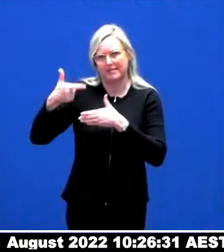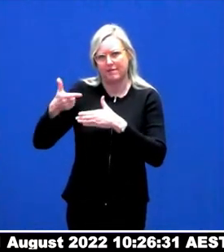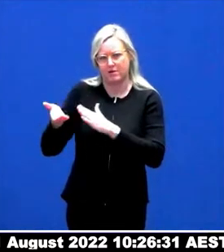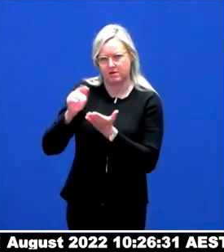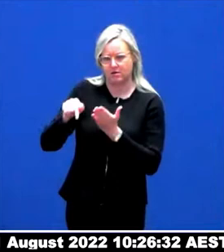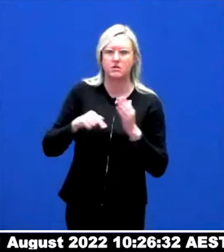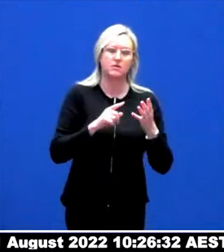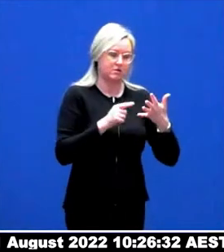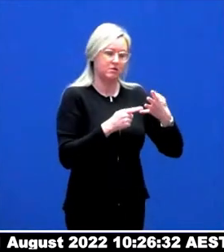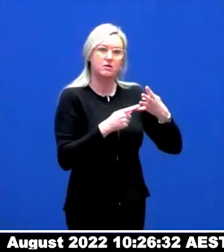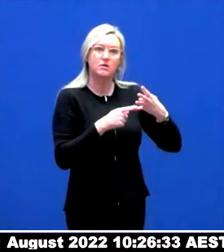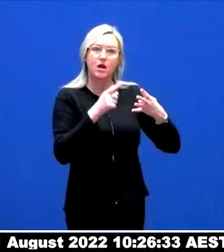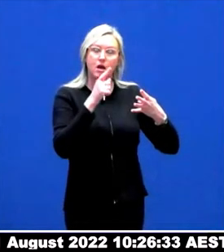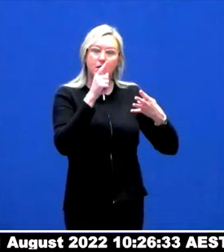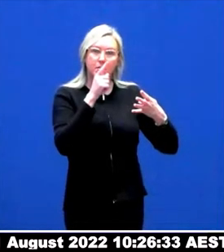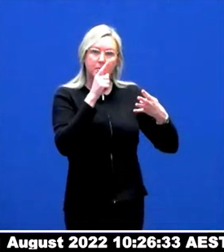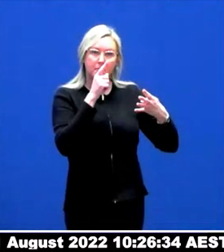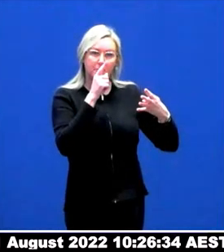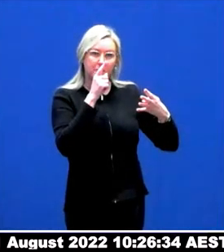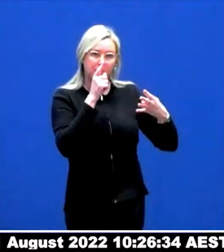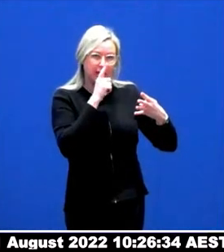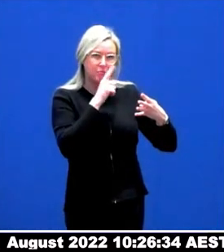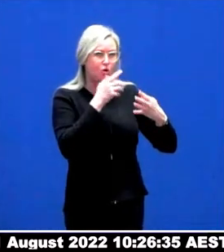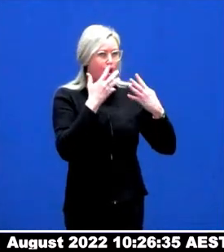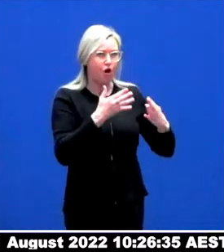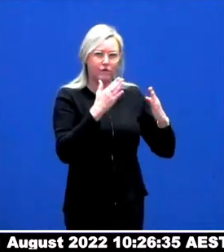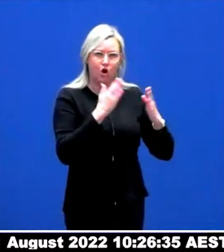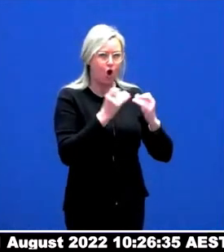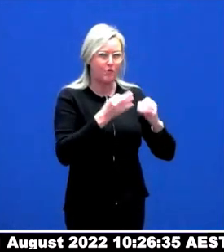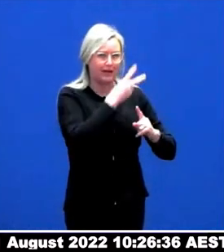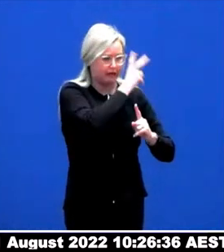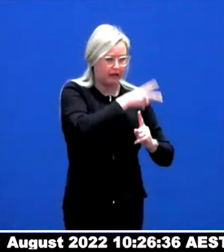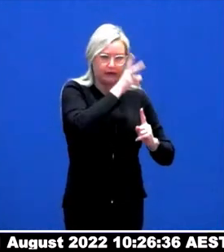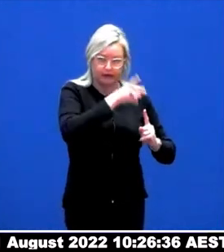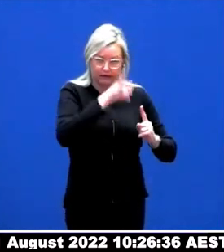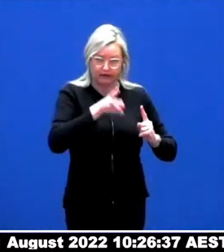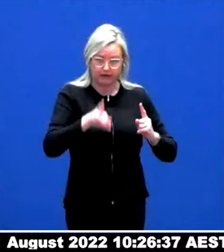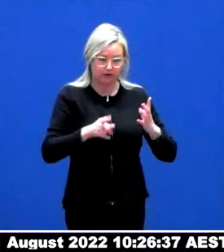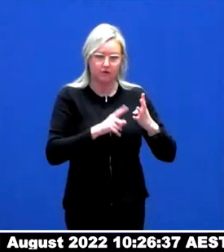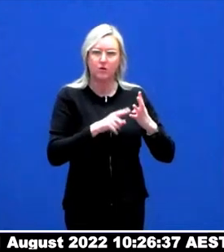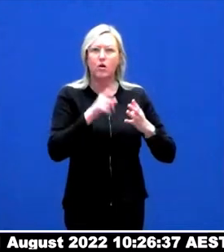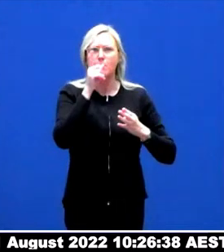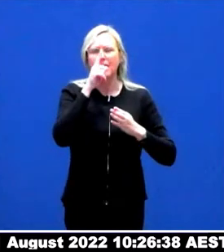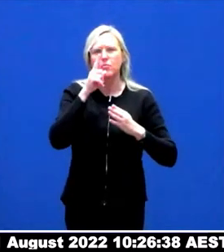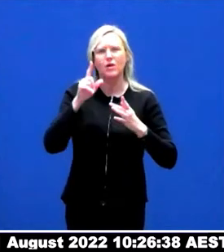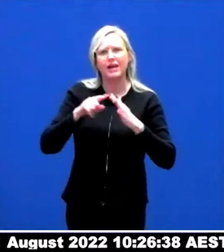People experiencing repeat homelessness; people exiting institutions and caring to